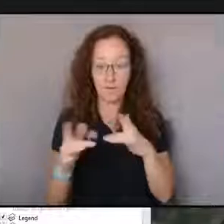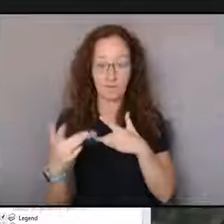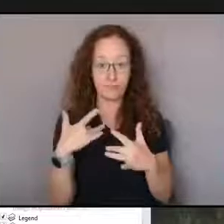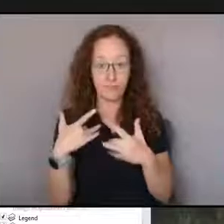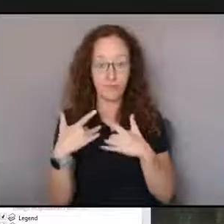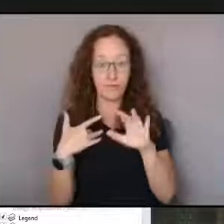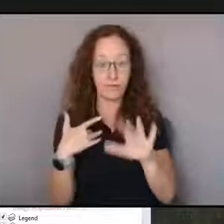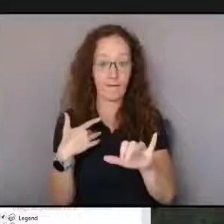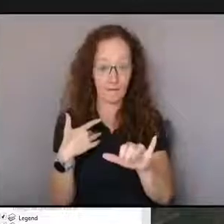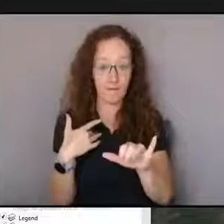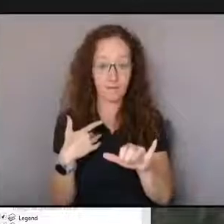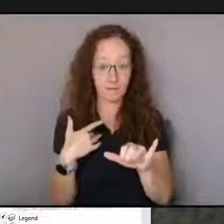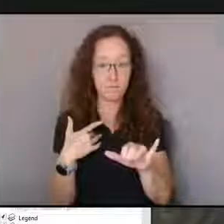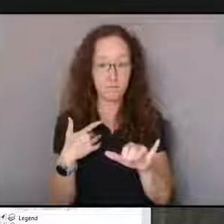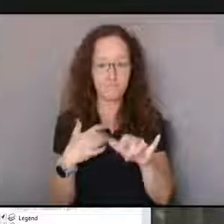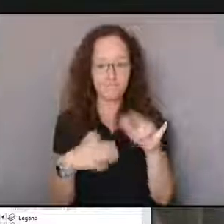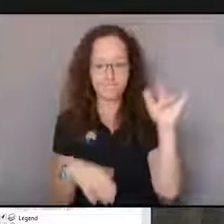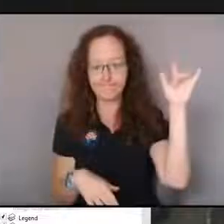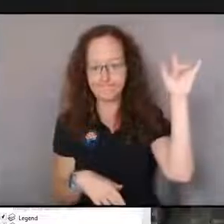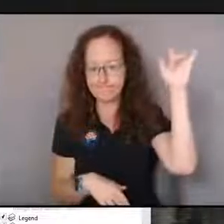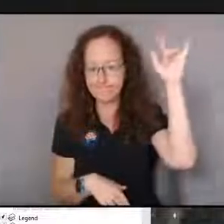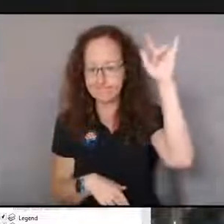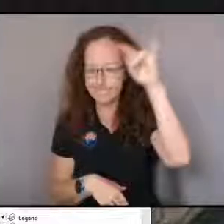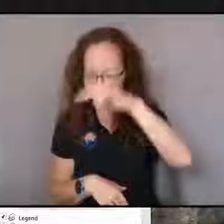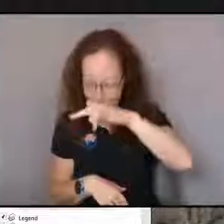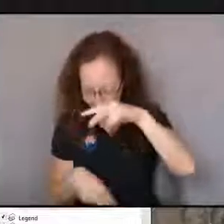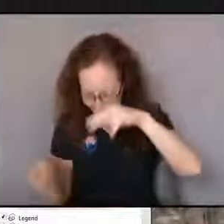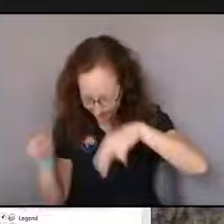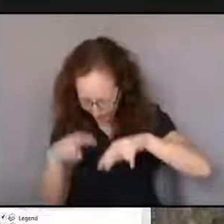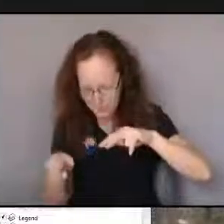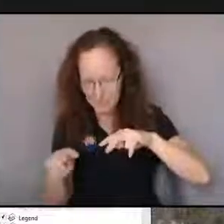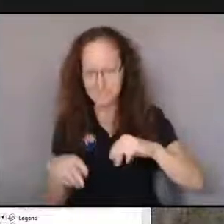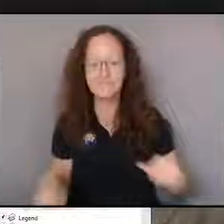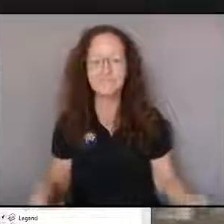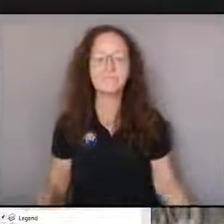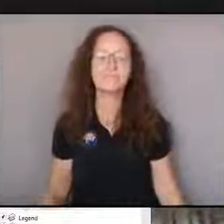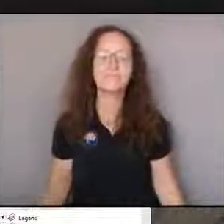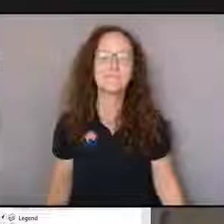LET'S JUST FLY UP THERE AND TAKE A LOOK AT THAT.